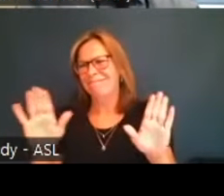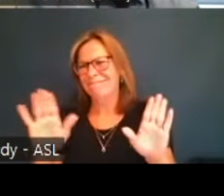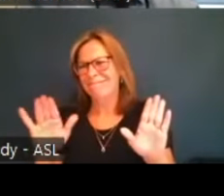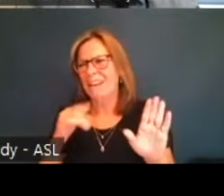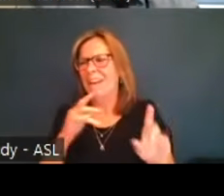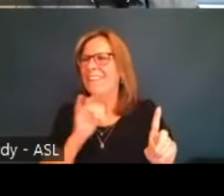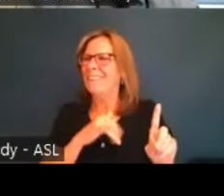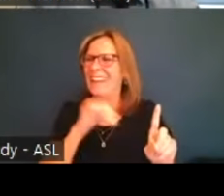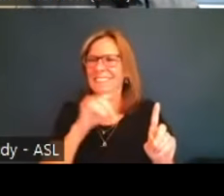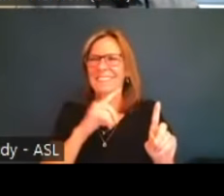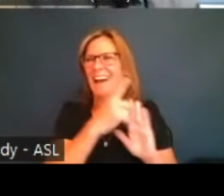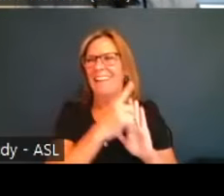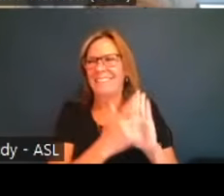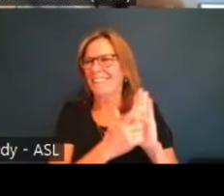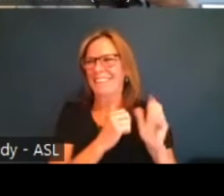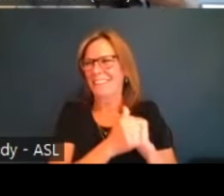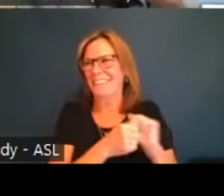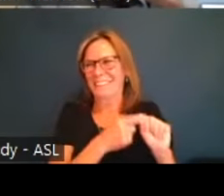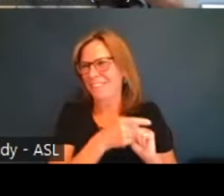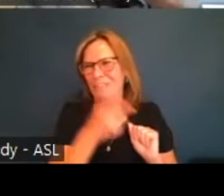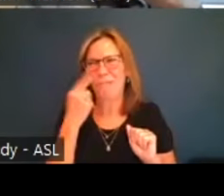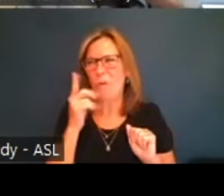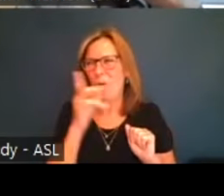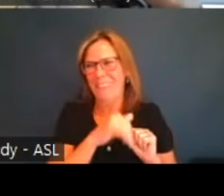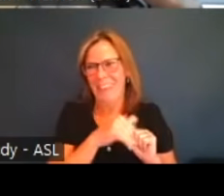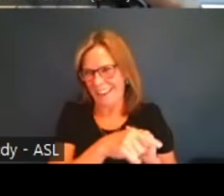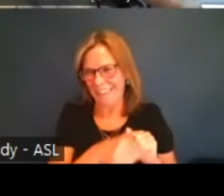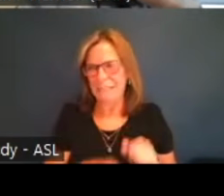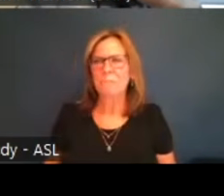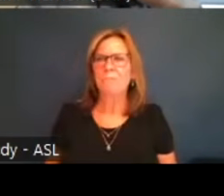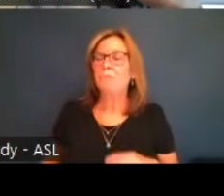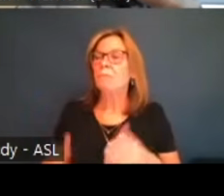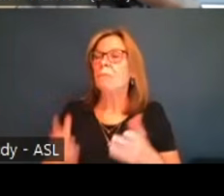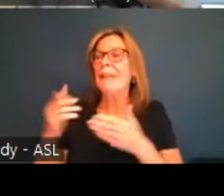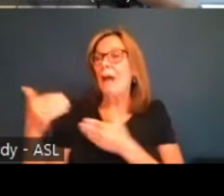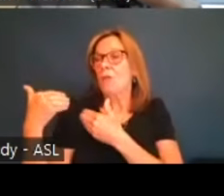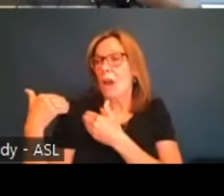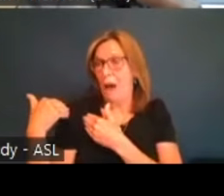state human rights law when we 're talking about service animals in places of public accommodation, So we have a